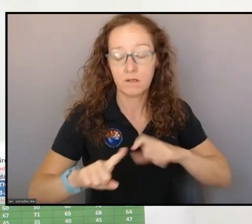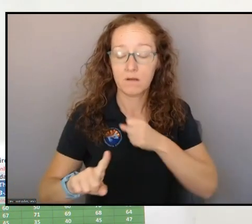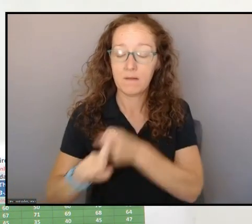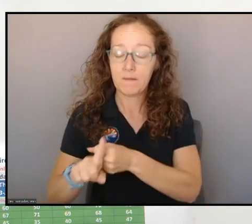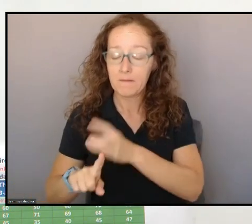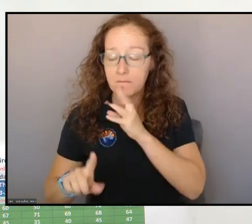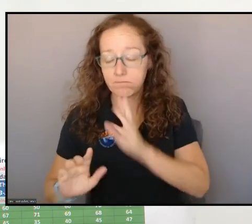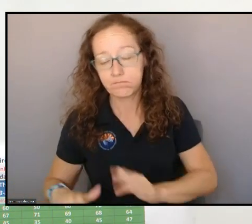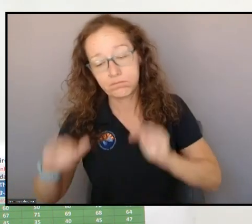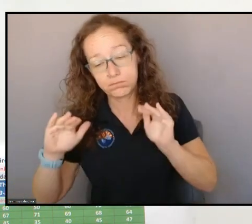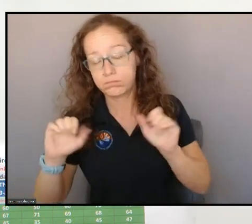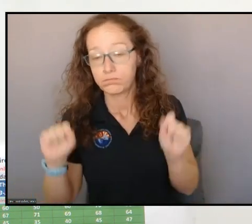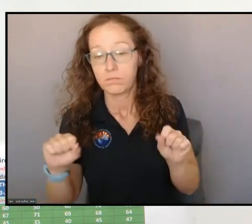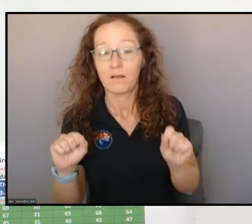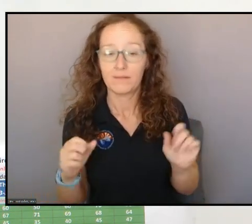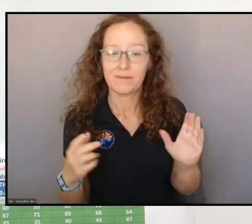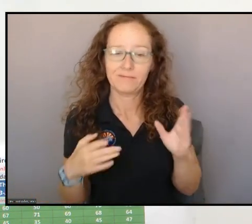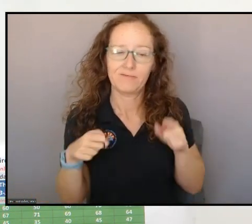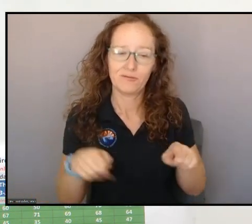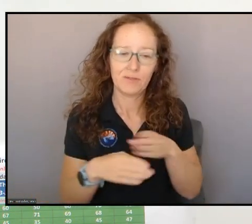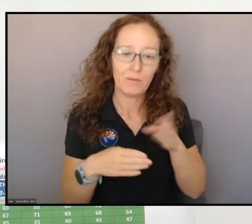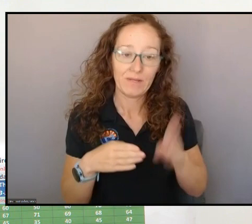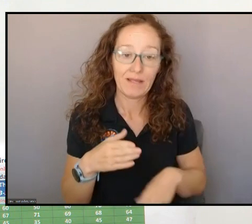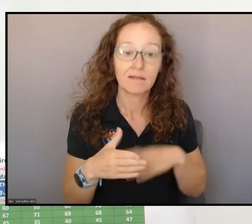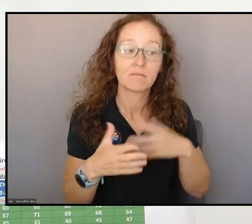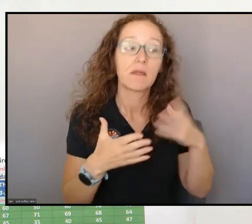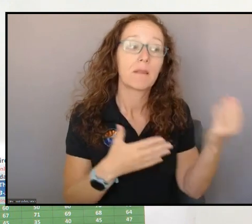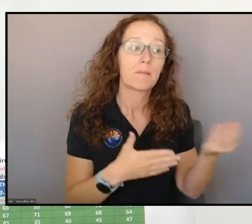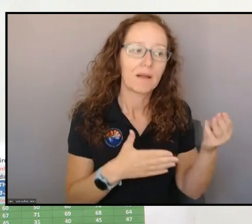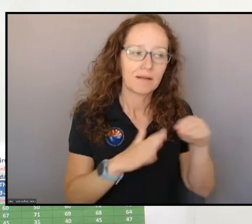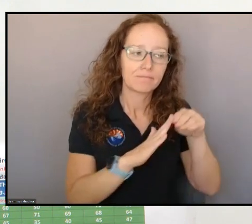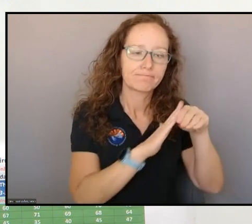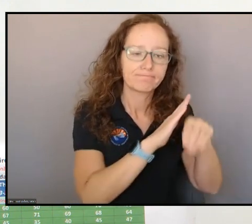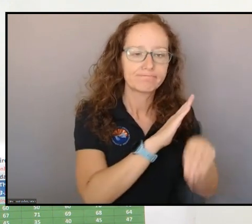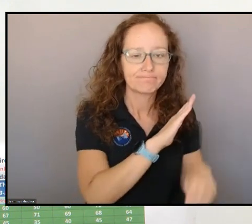decrease that trend. So, go to the next slide. So, this is